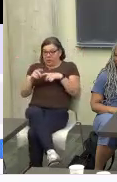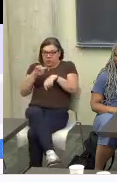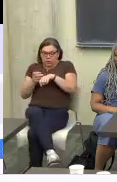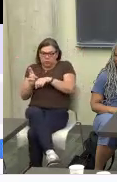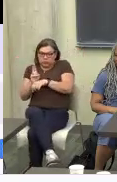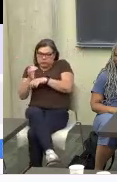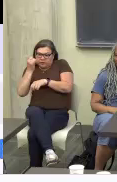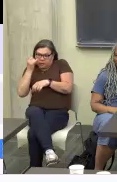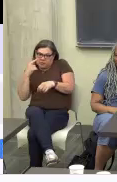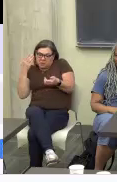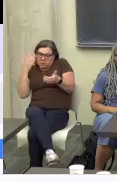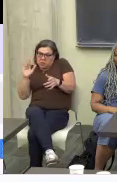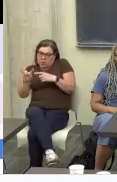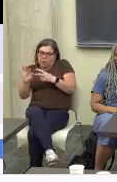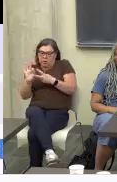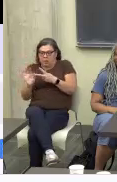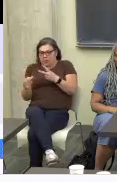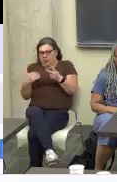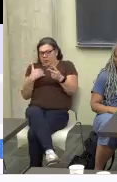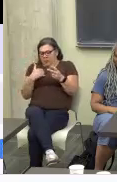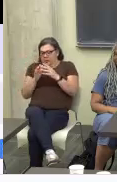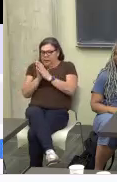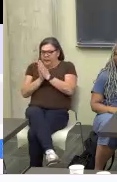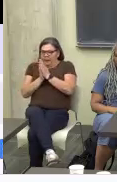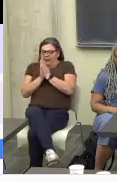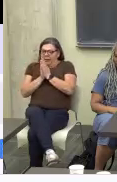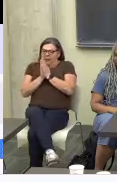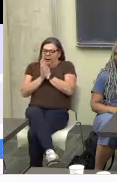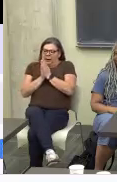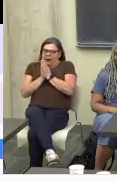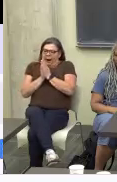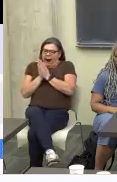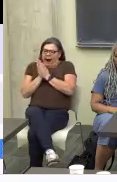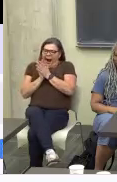they don't know that there are options available to them. It hasn't been sort of socialized as a